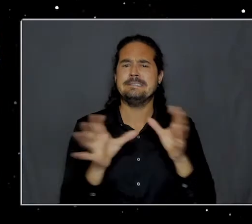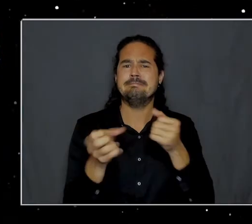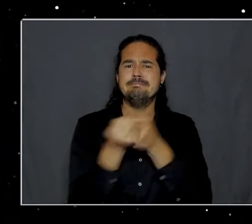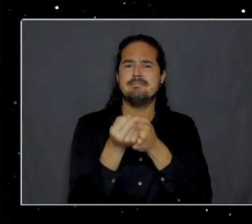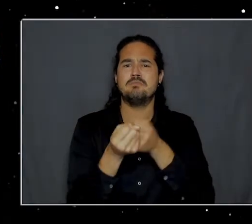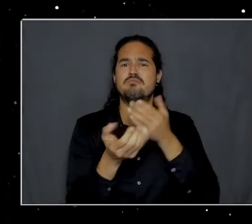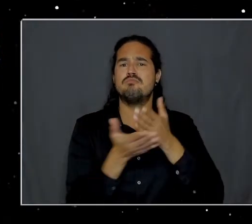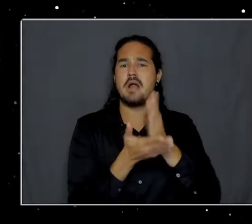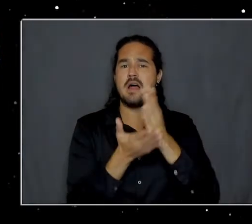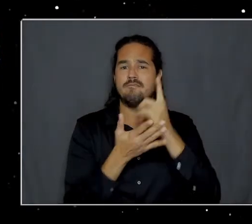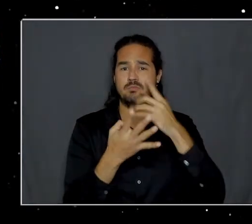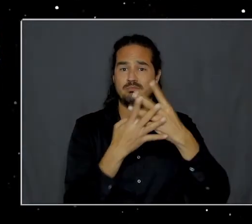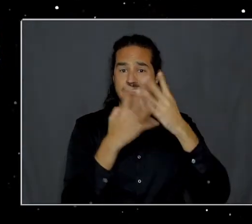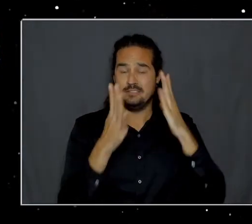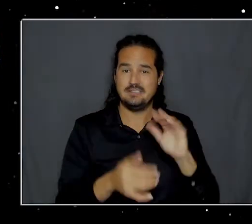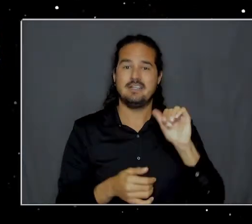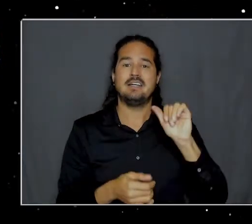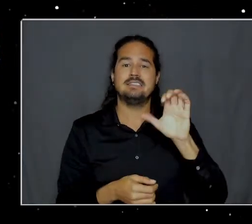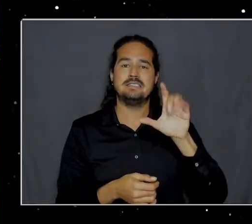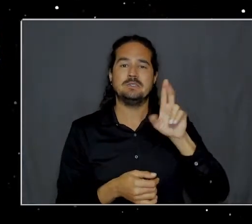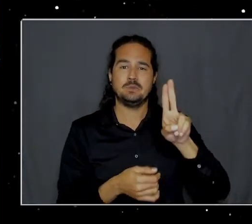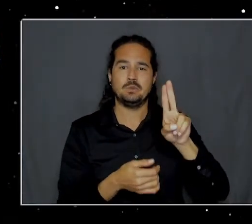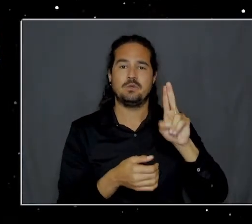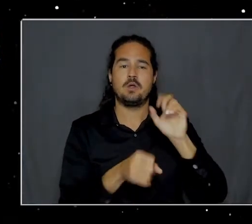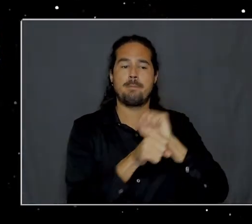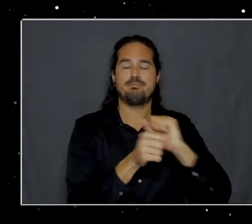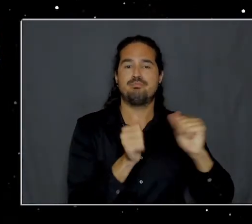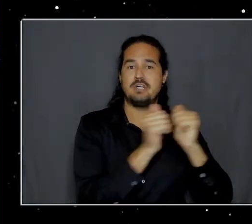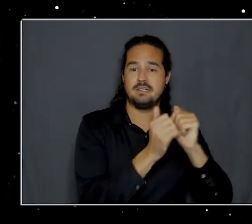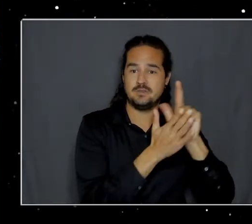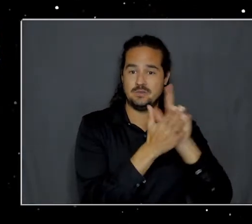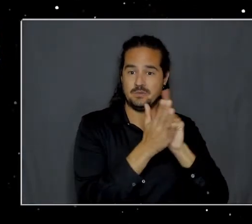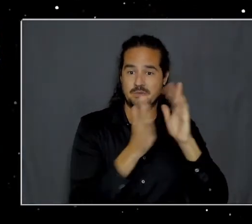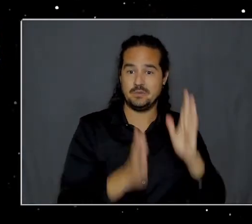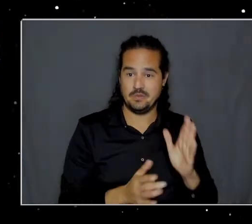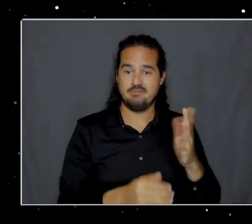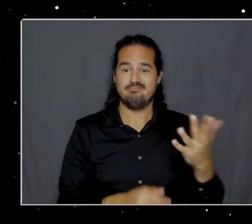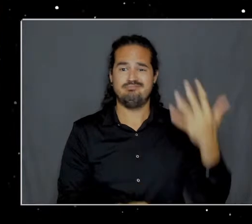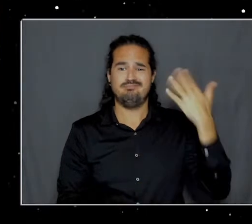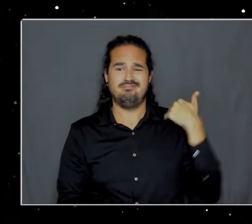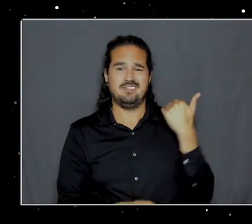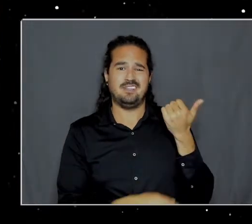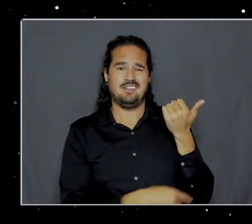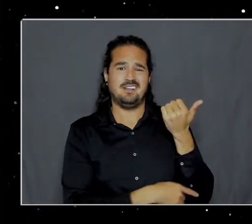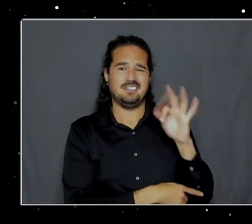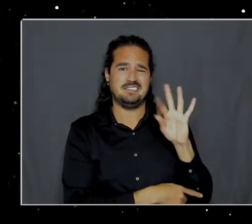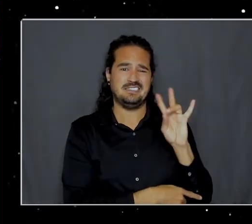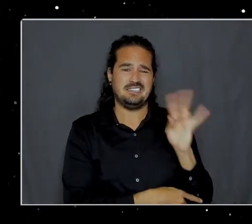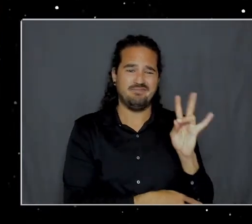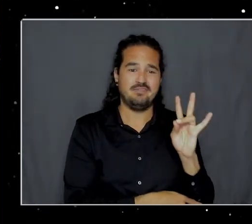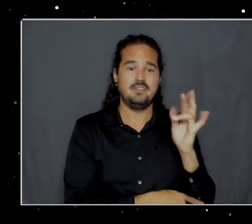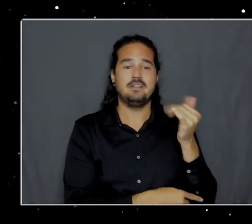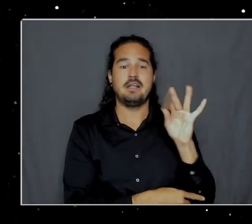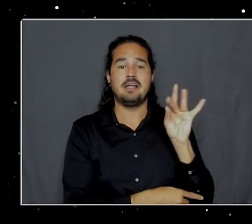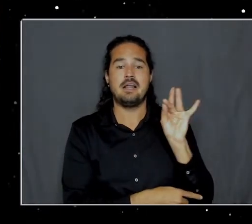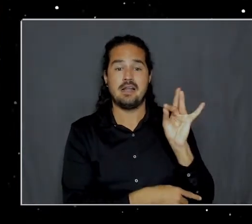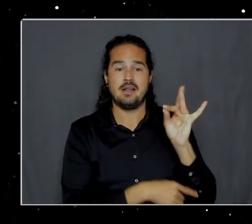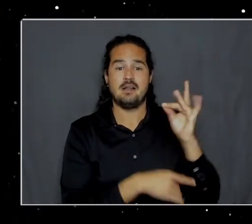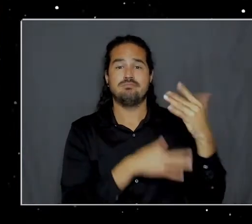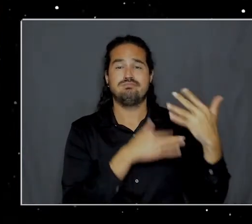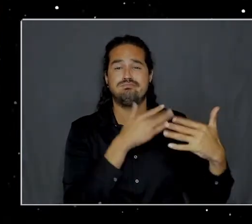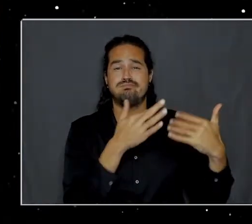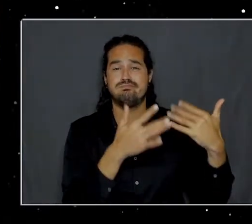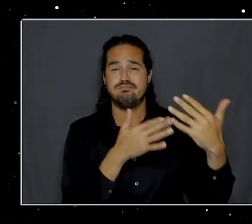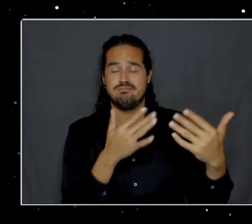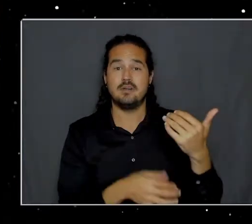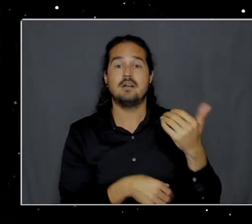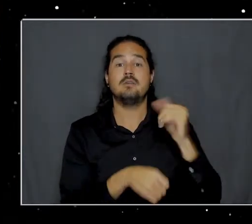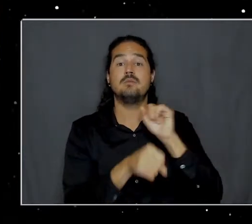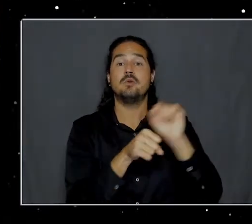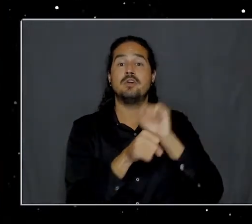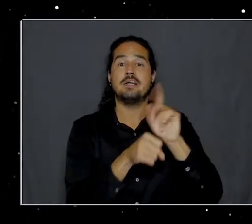ACLU COOPERATING ATTORNEY,